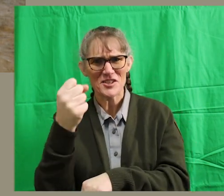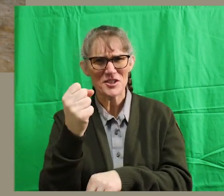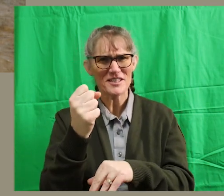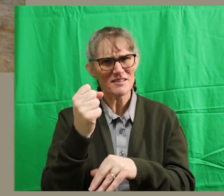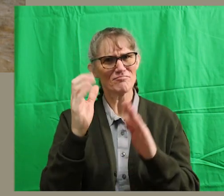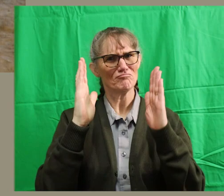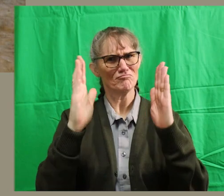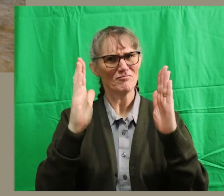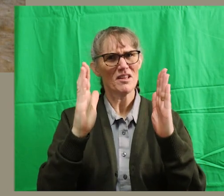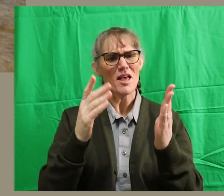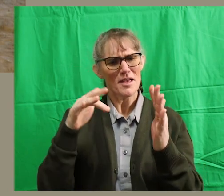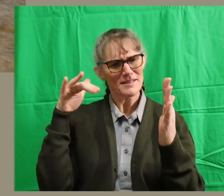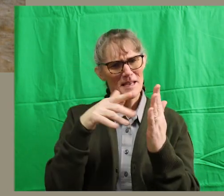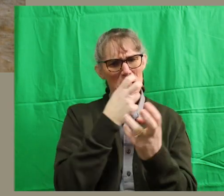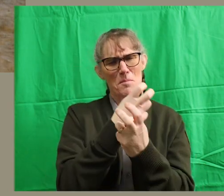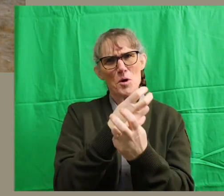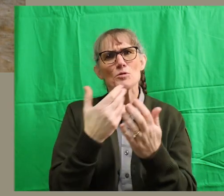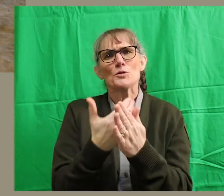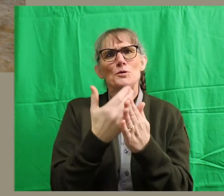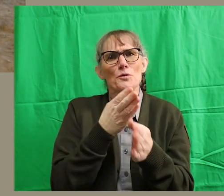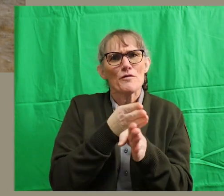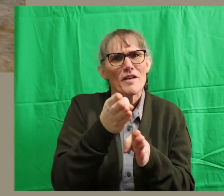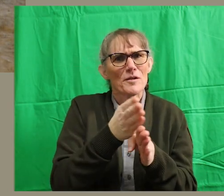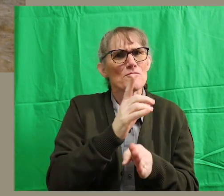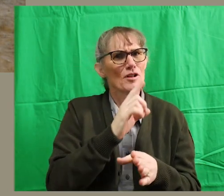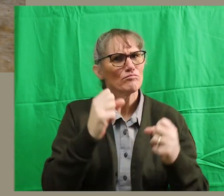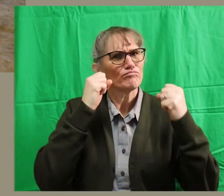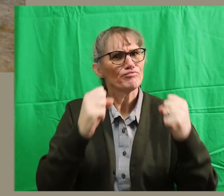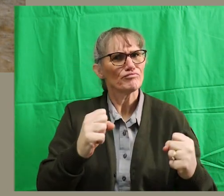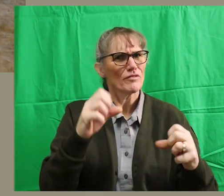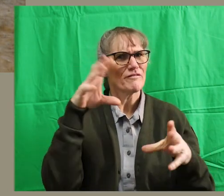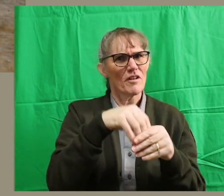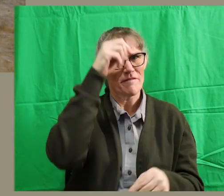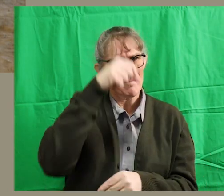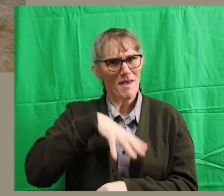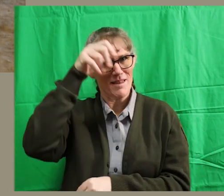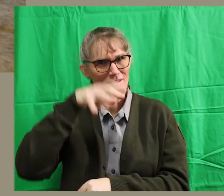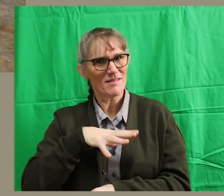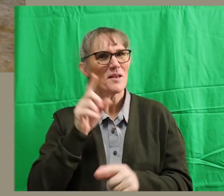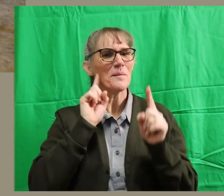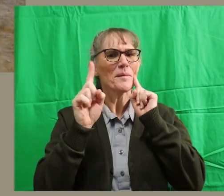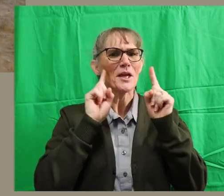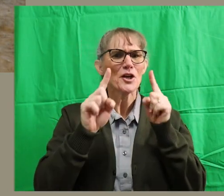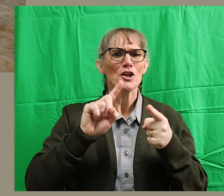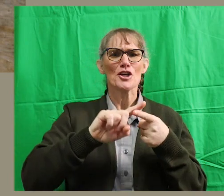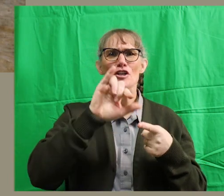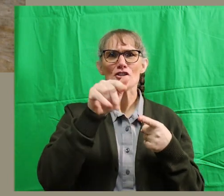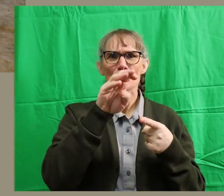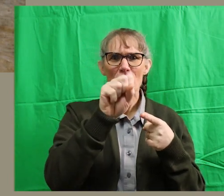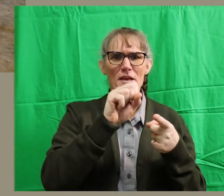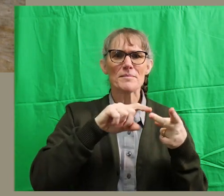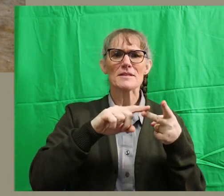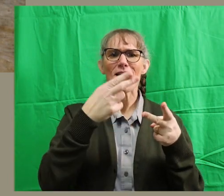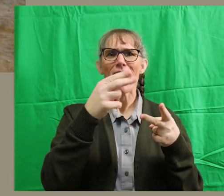relatively new field and highly dominated by men. Our visitors often hear about James Cook, Harold